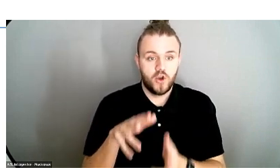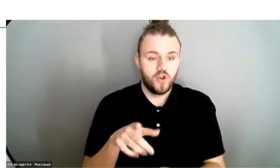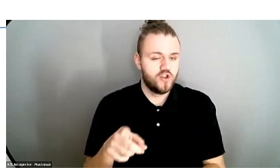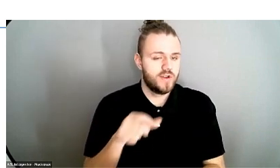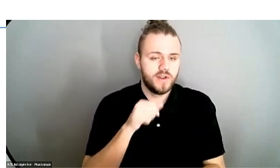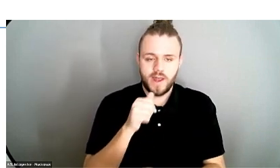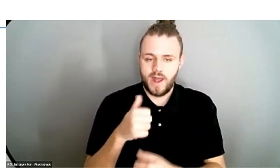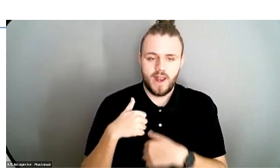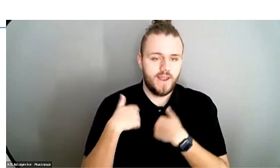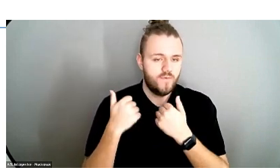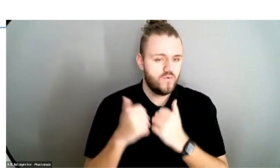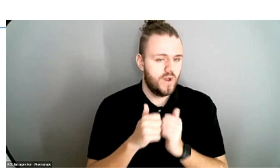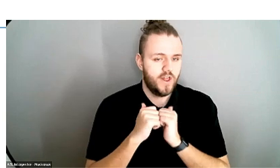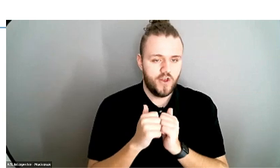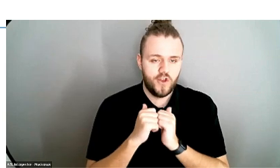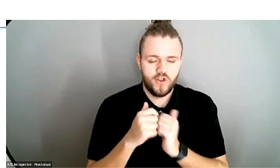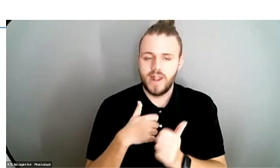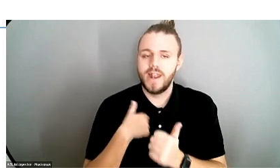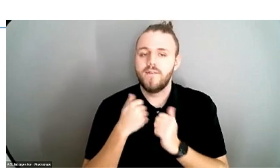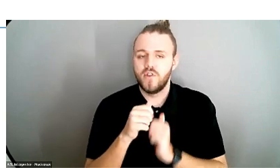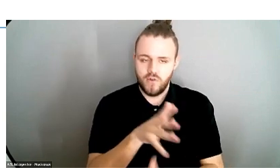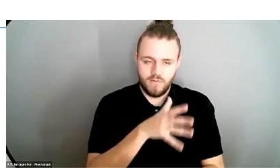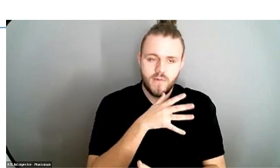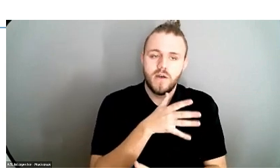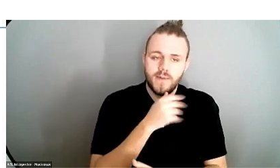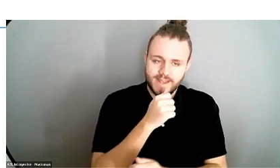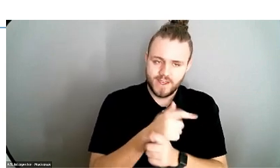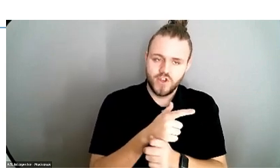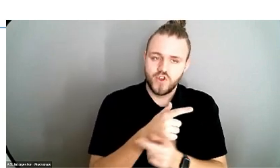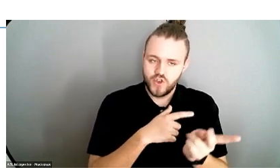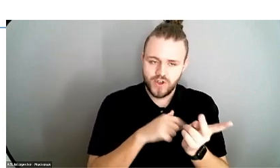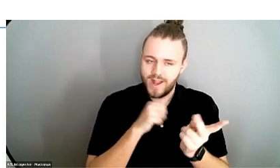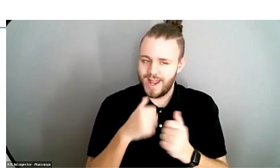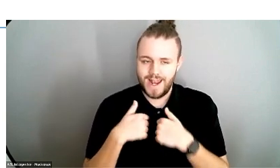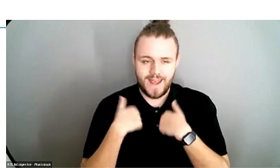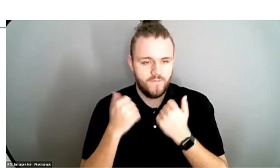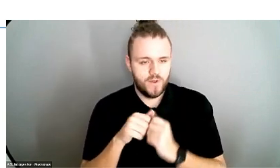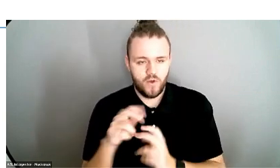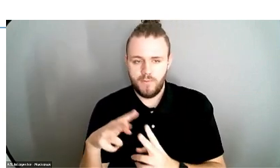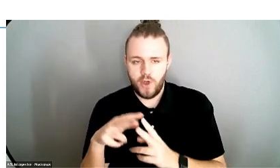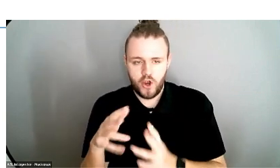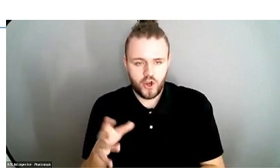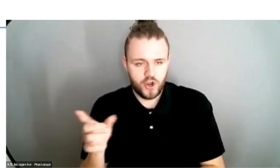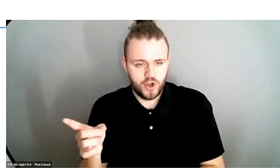As I said, she lives with her mom and her sister. This pregnancy was unplanned,